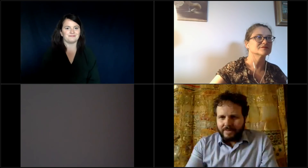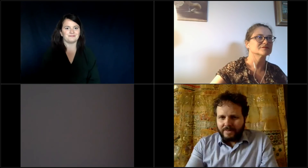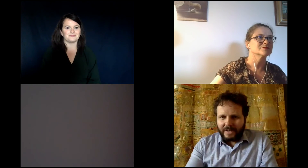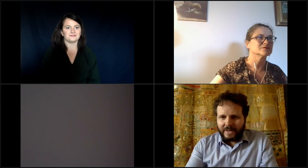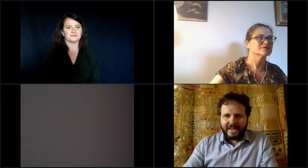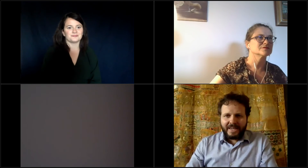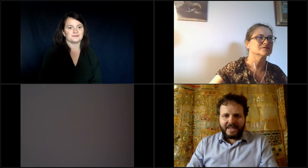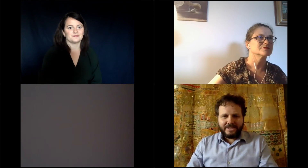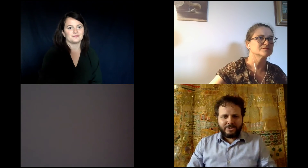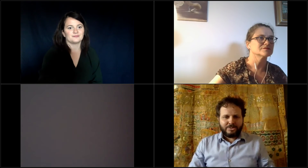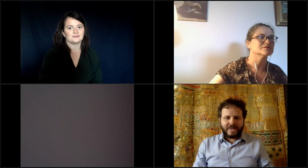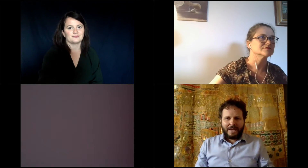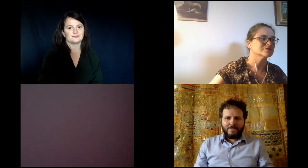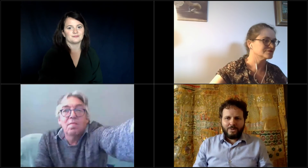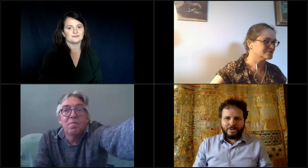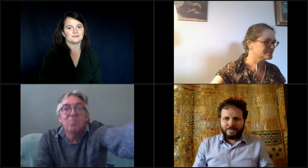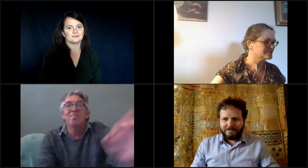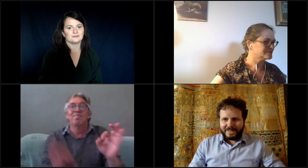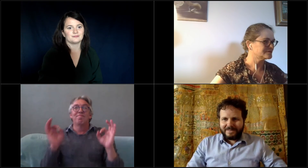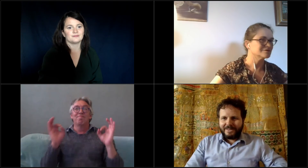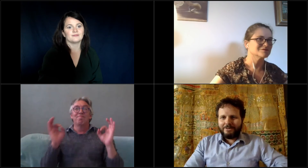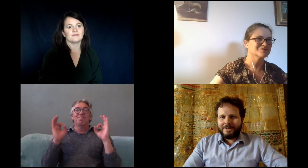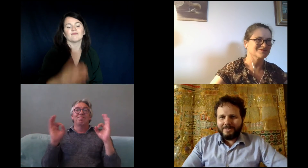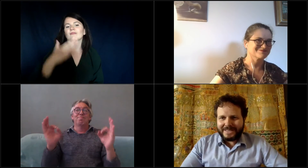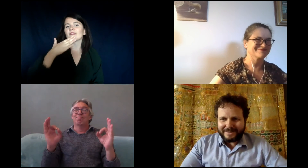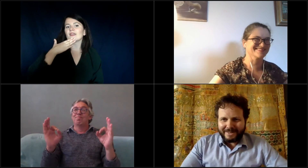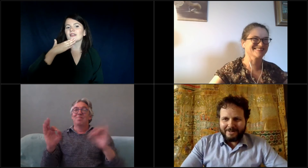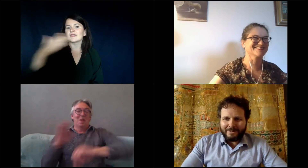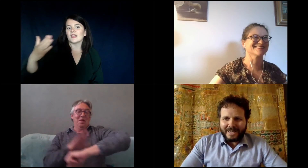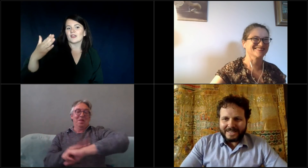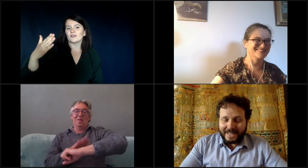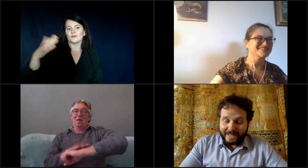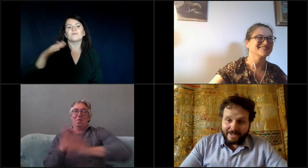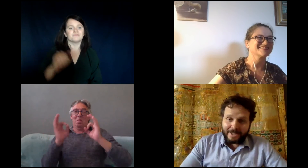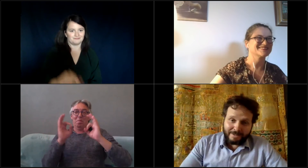Thank you Maria. Your time was perfect. Thank you very much.